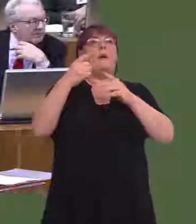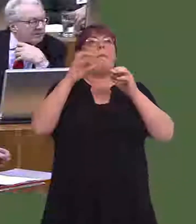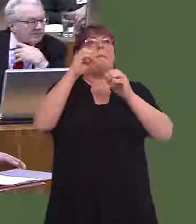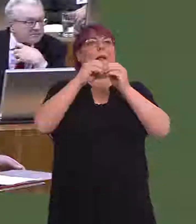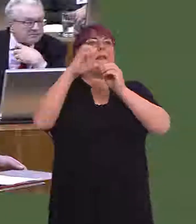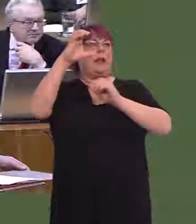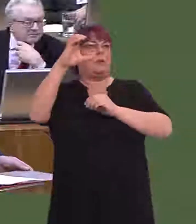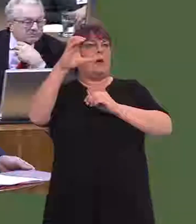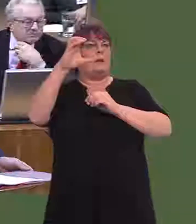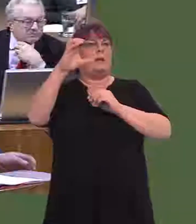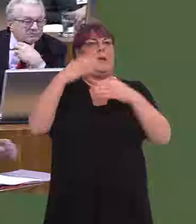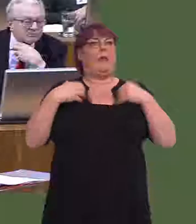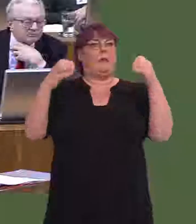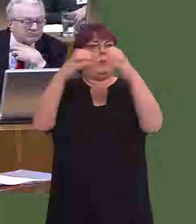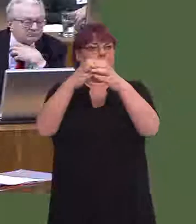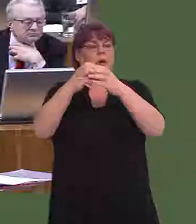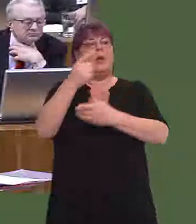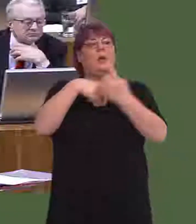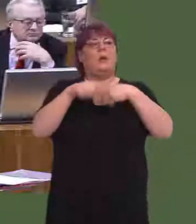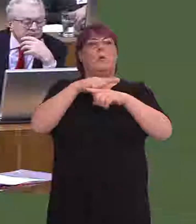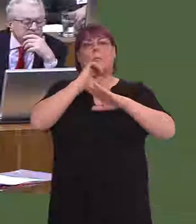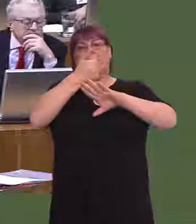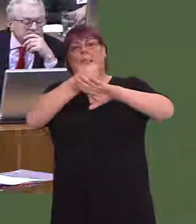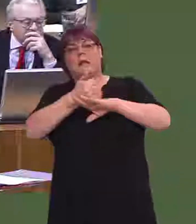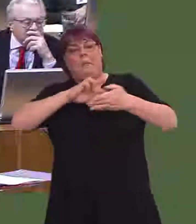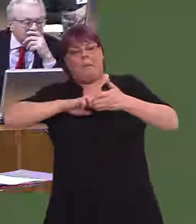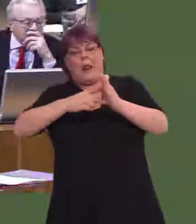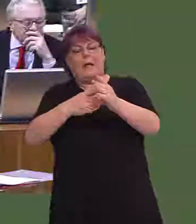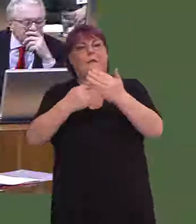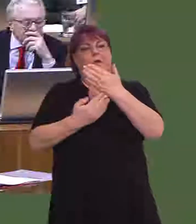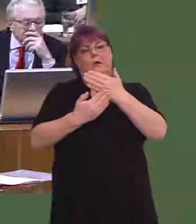out a revised framework for Betsi Cadwaladr to cover the next 12 to 18 months, with milestones